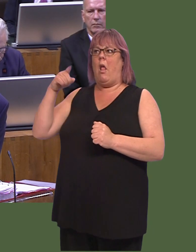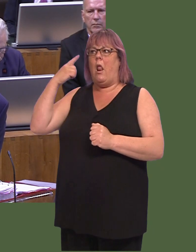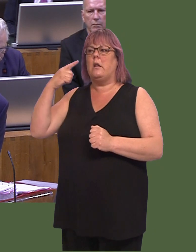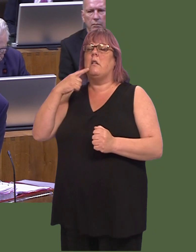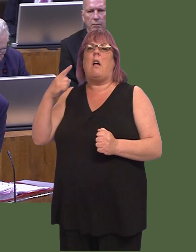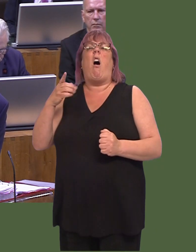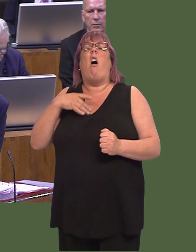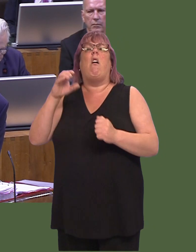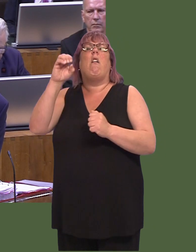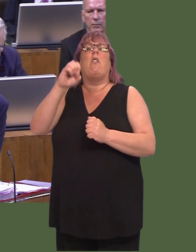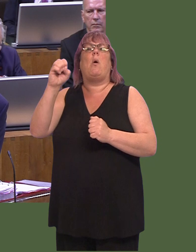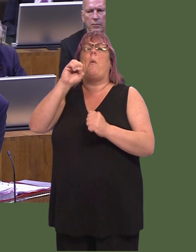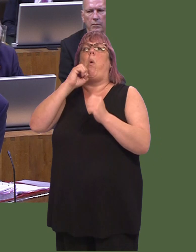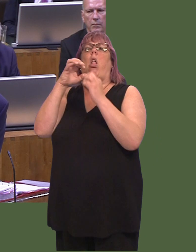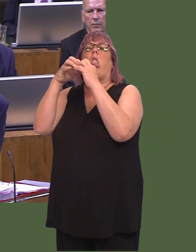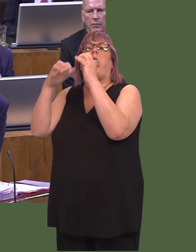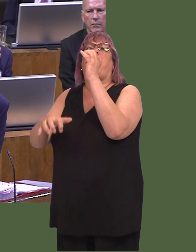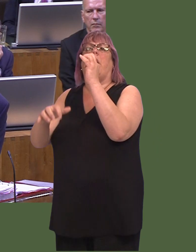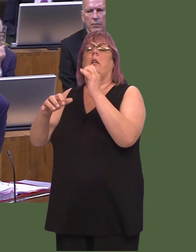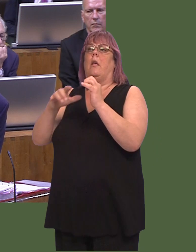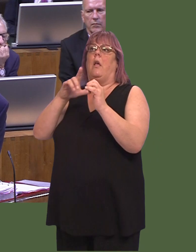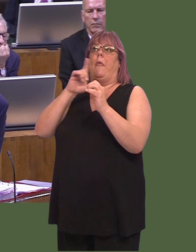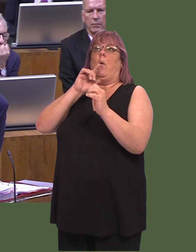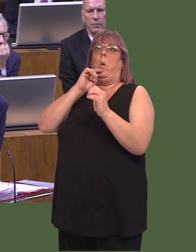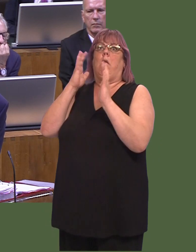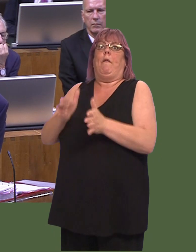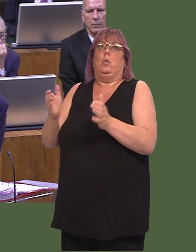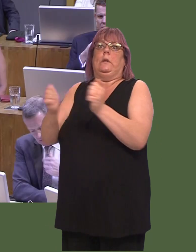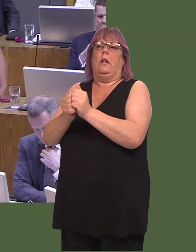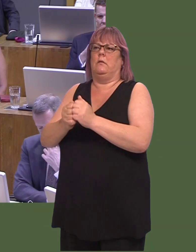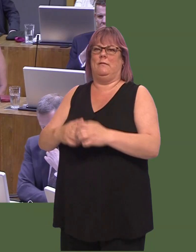they convinced themselves that the EU would crumble and therefore there would be a deal.